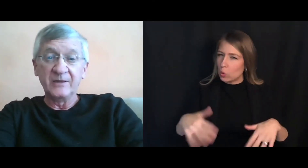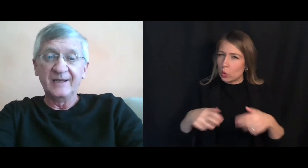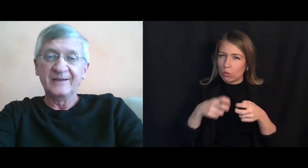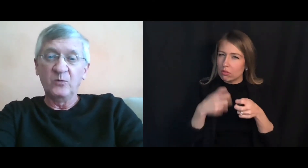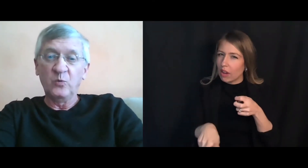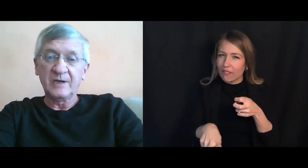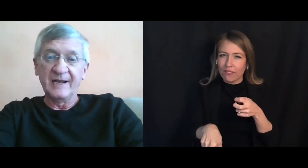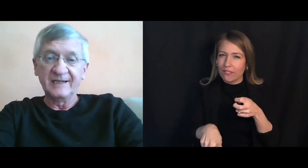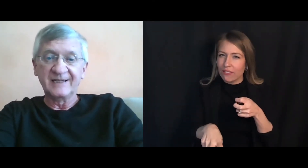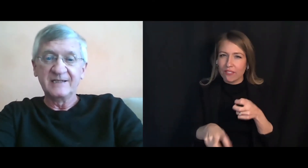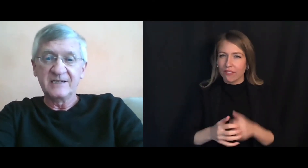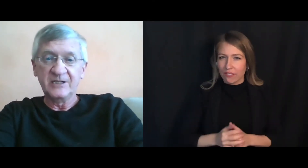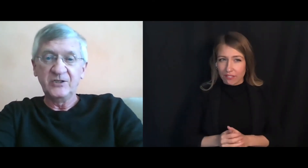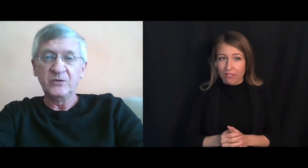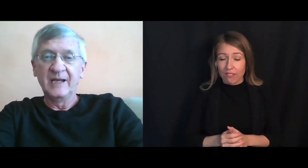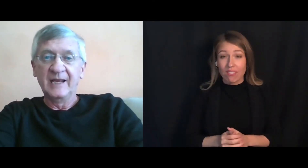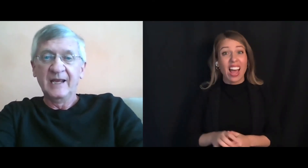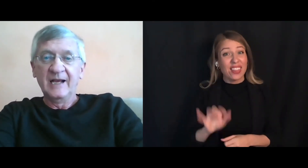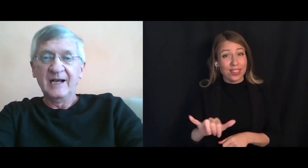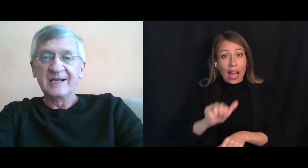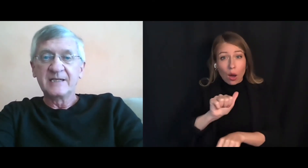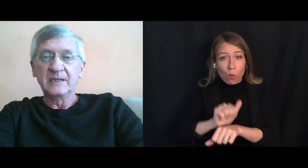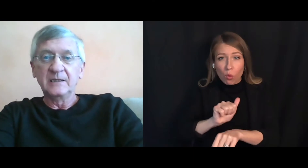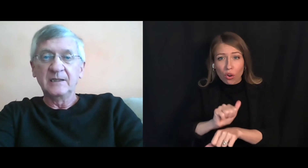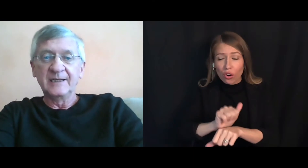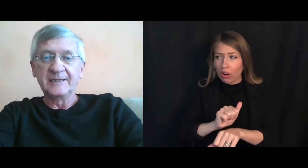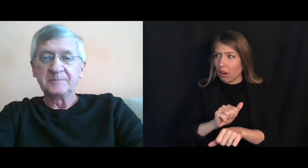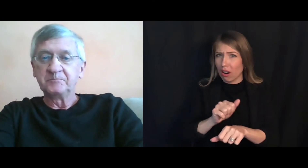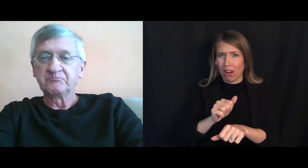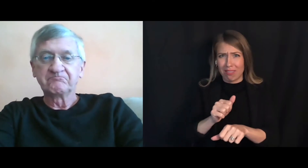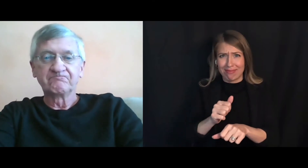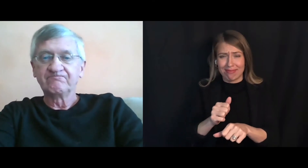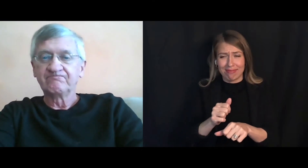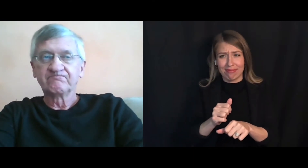And the work on it continued until after I left.